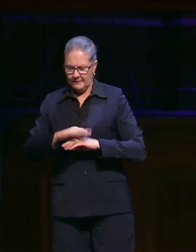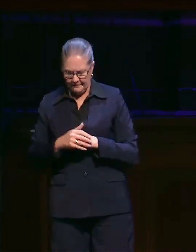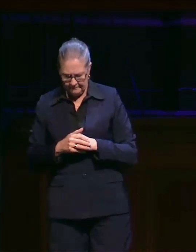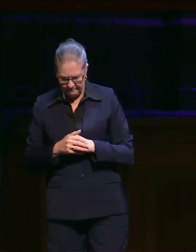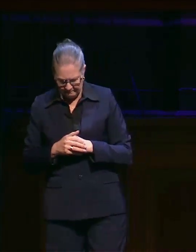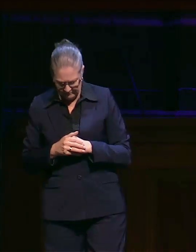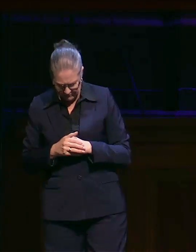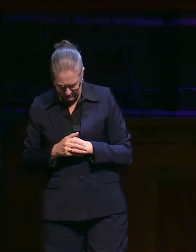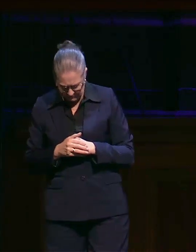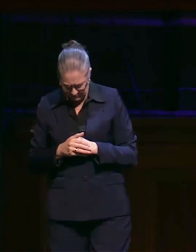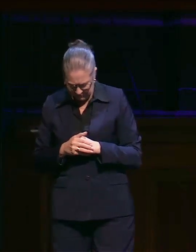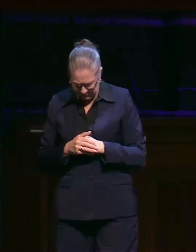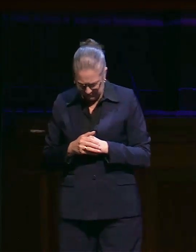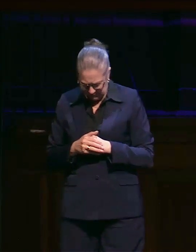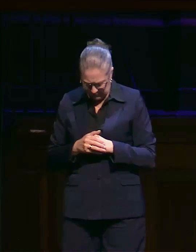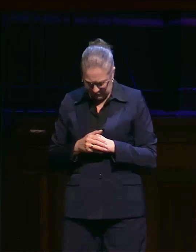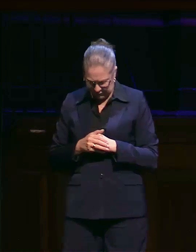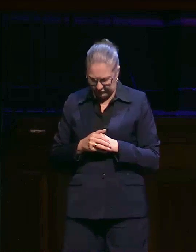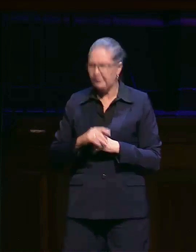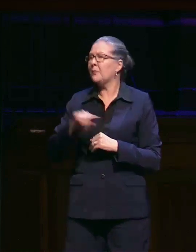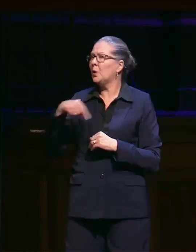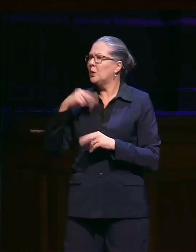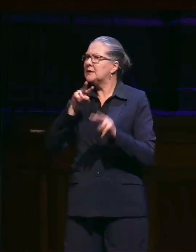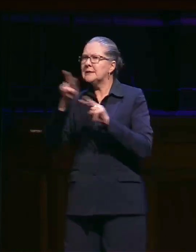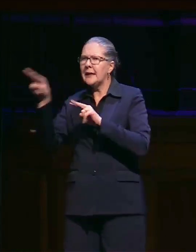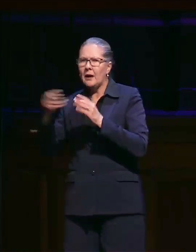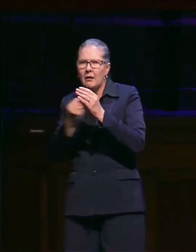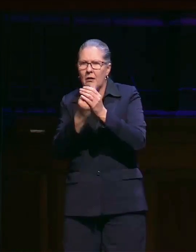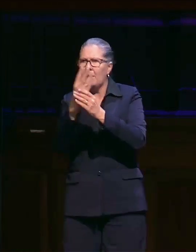developed economies and while they continue to grow in overall economic